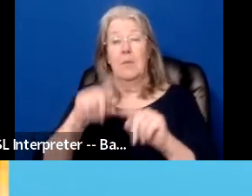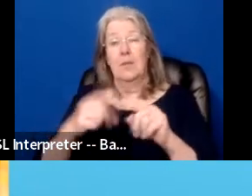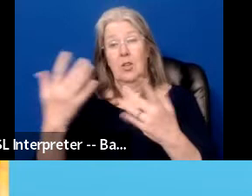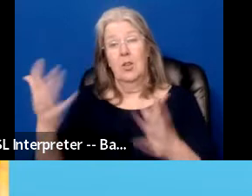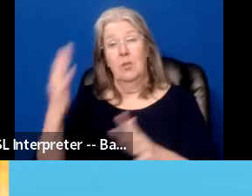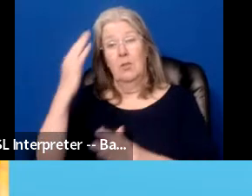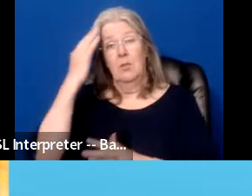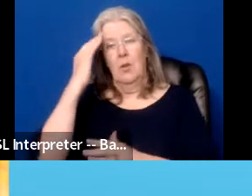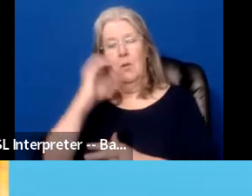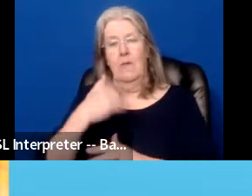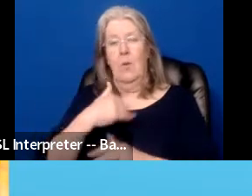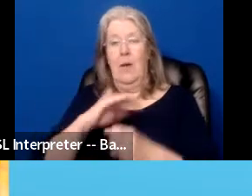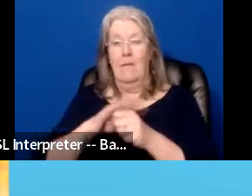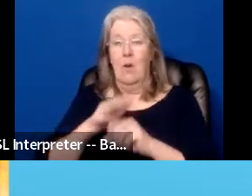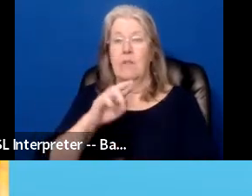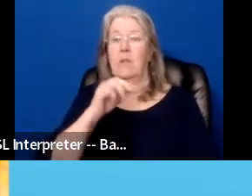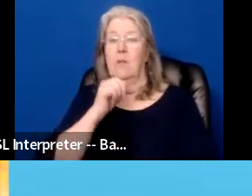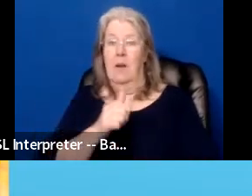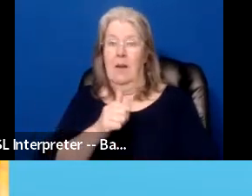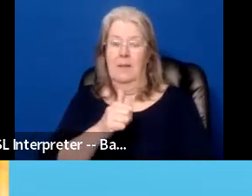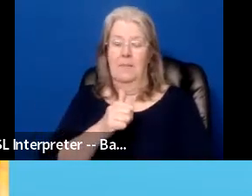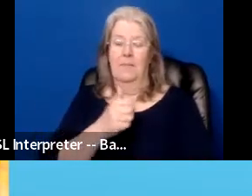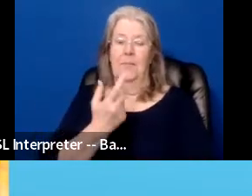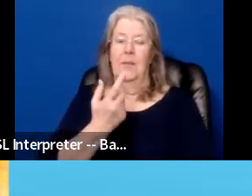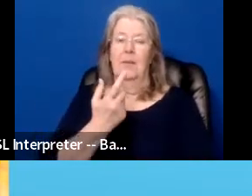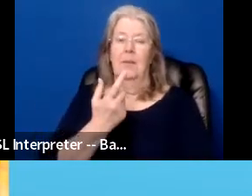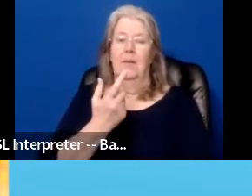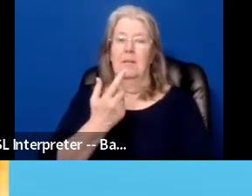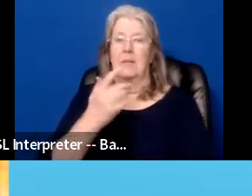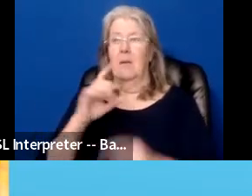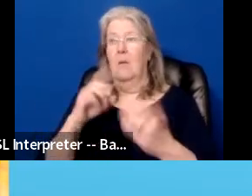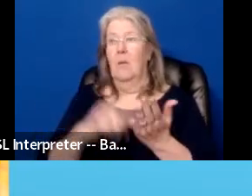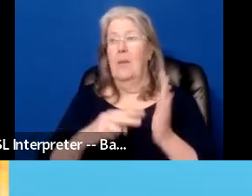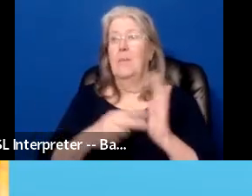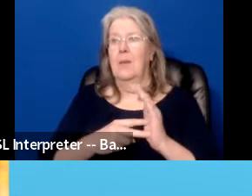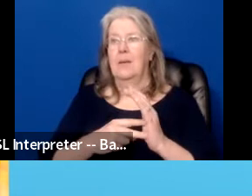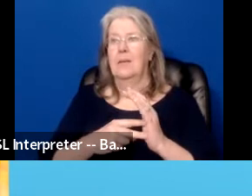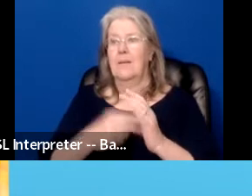so most recommendations are, then, that you would actually get tested about five days out.